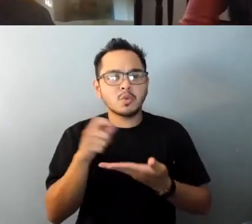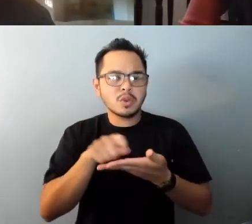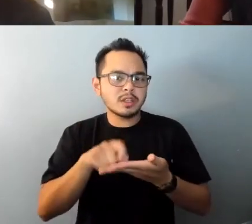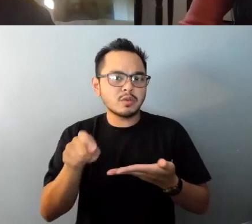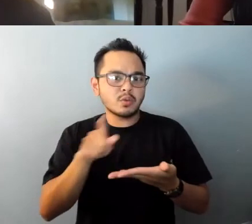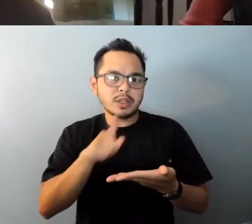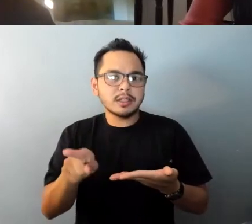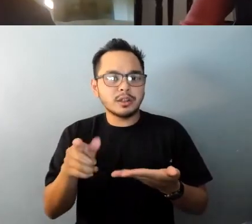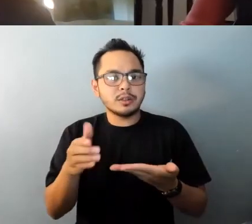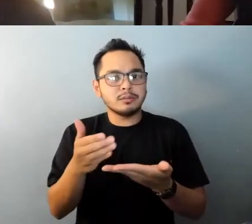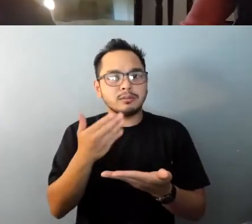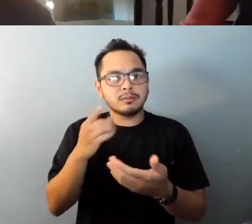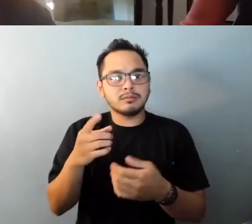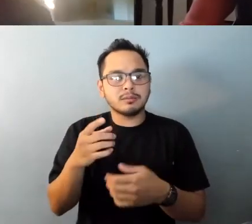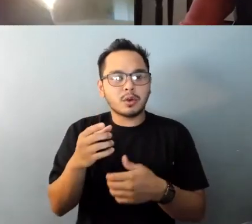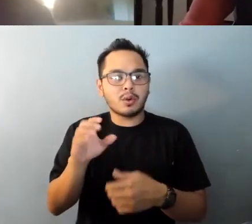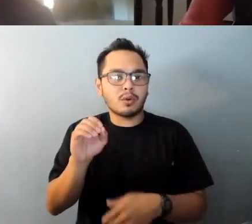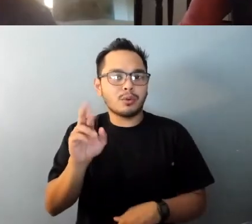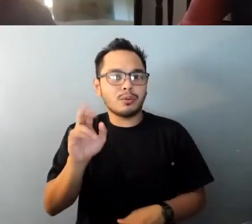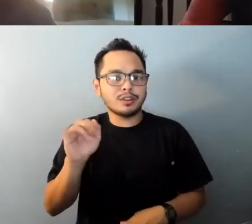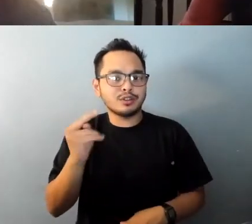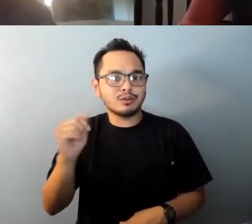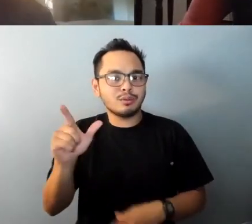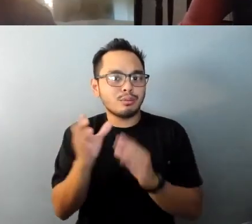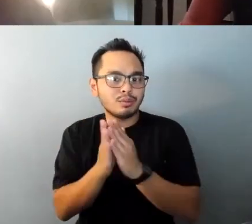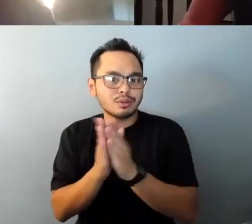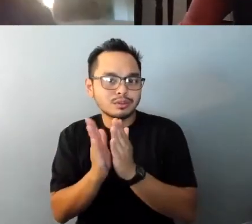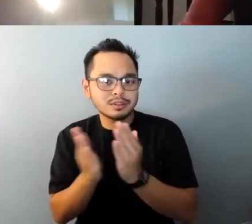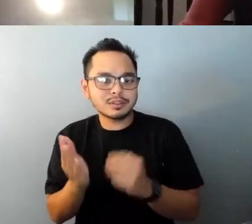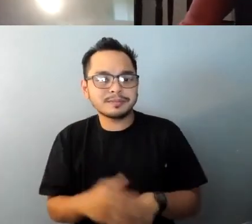original novellas in this retelling, if you find the existence of the original restrictive